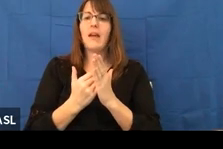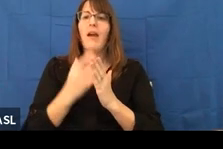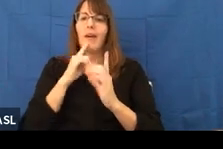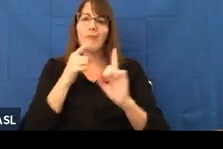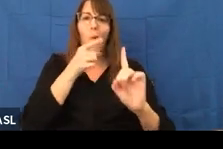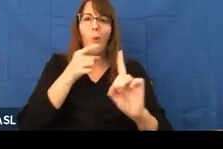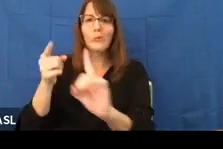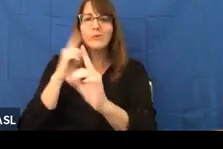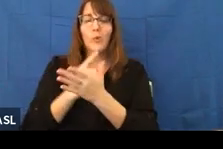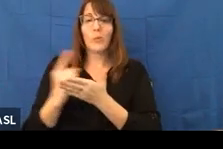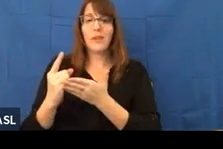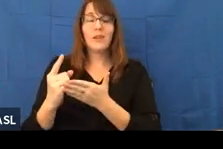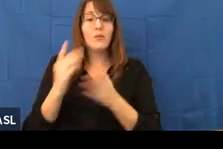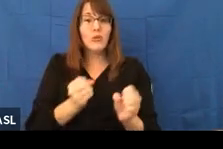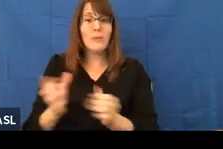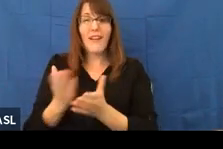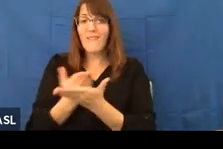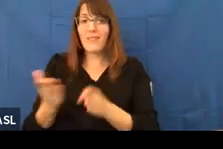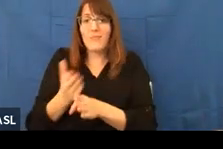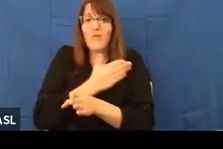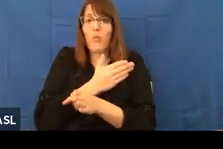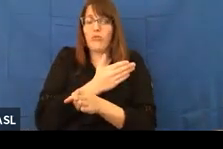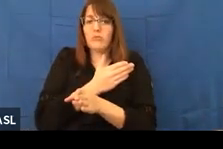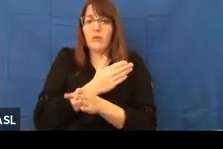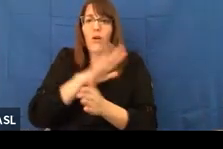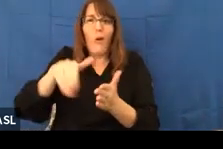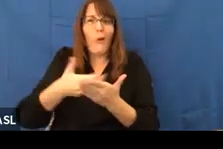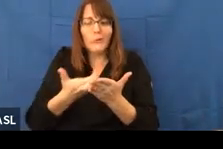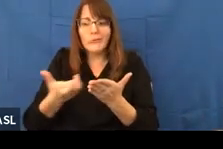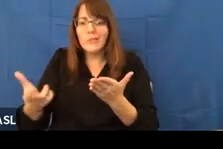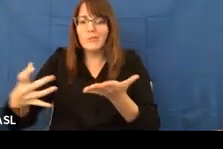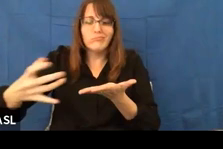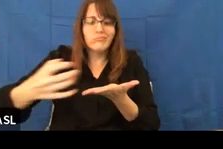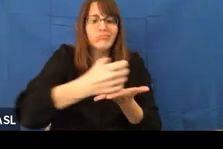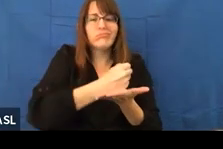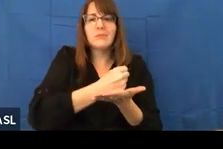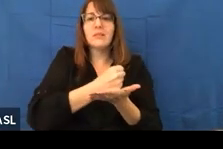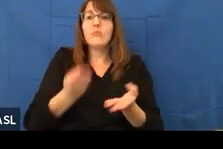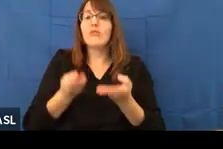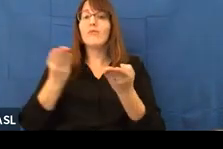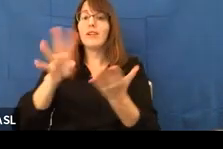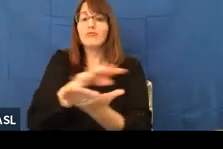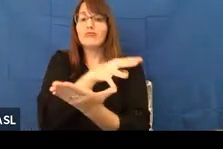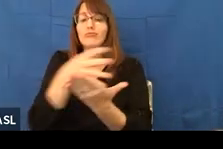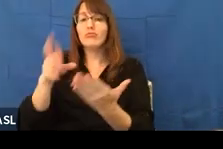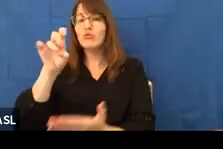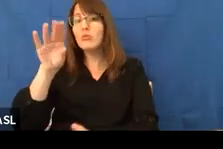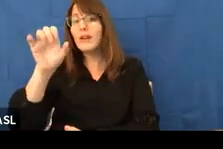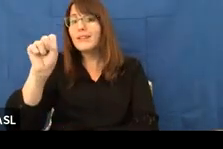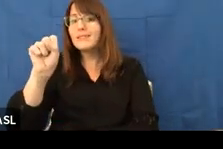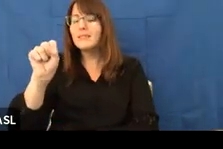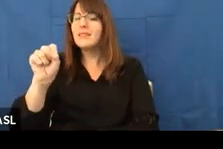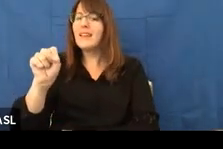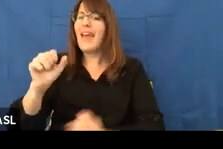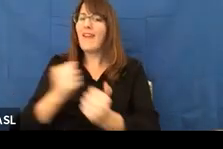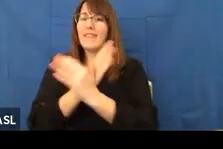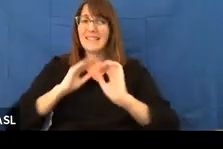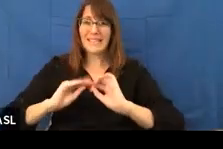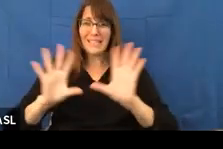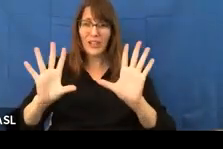Jewyl Alderson Clarke, SDCOE: You want to prepare everything ahead of time to rate your resources provide rubrics. It's being clear to your students is going to cut down on their anxiety.